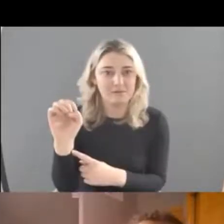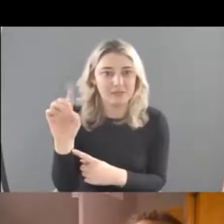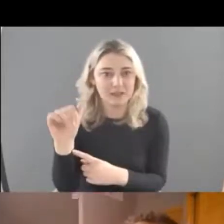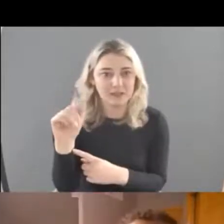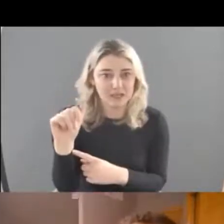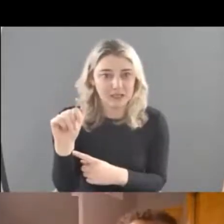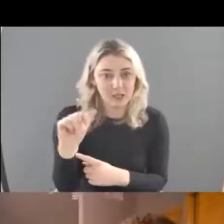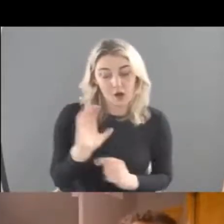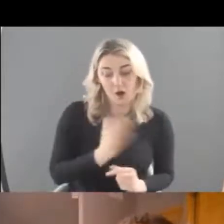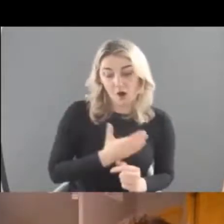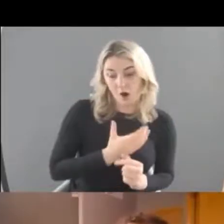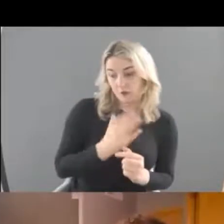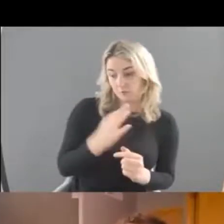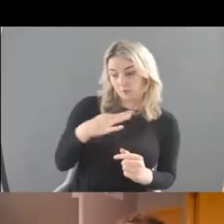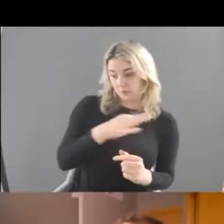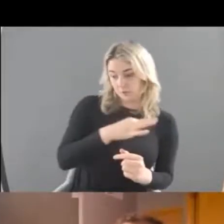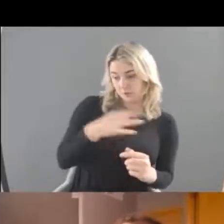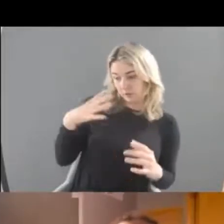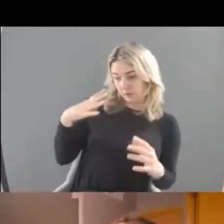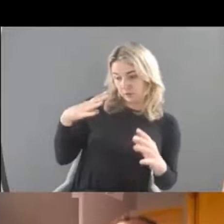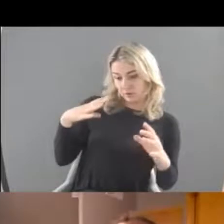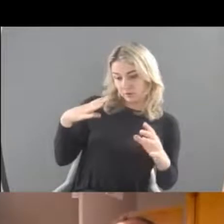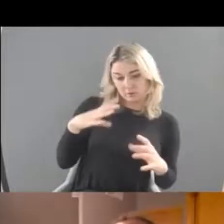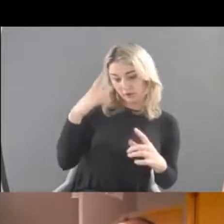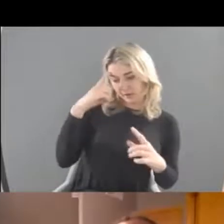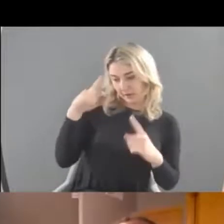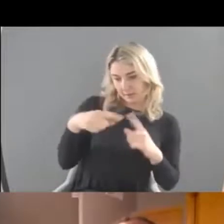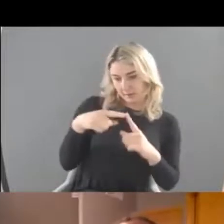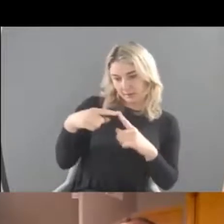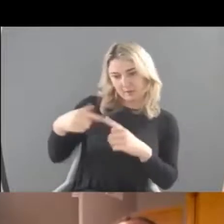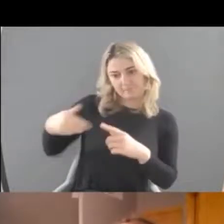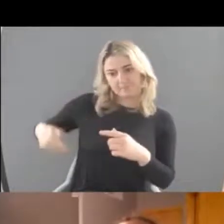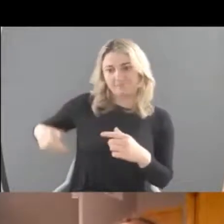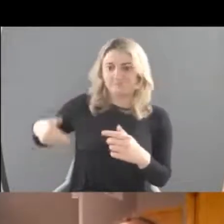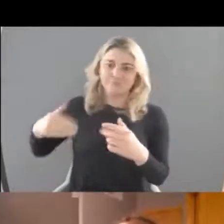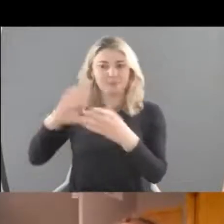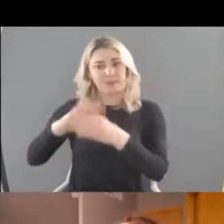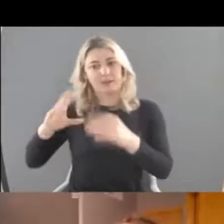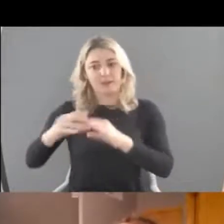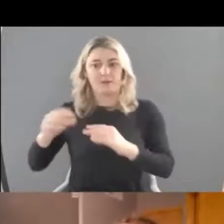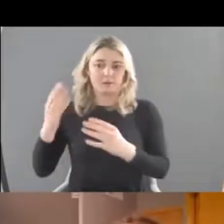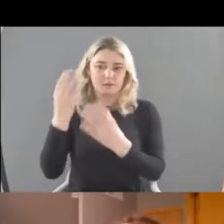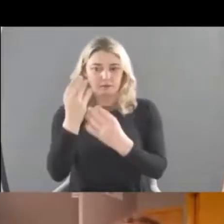the anecdotal data from students. And this helps them know that things have to change.